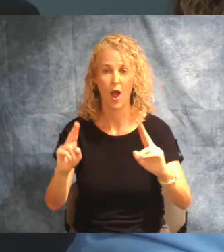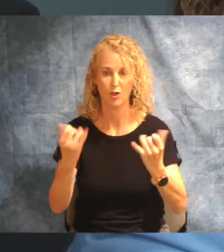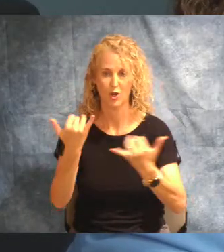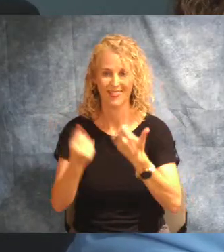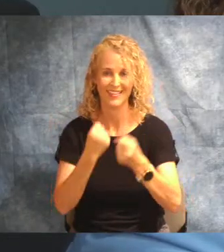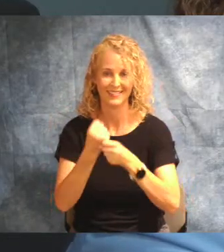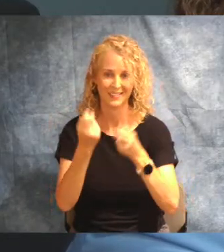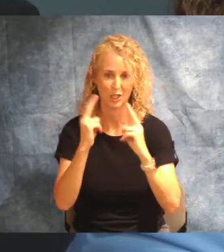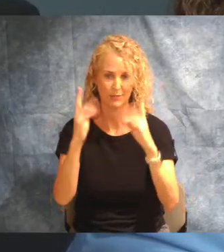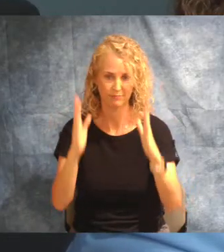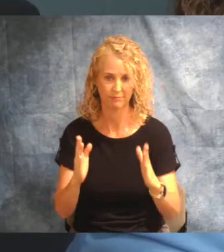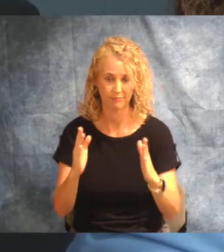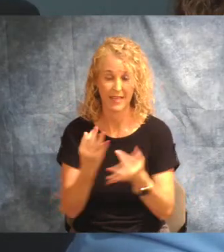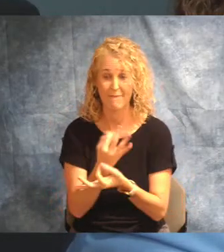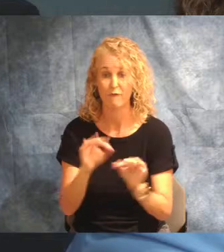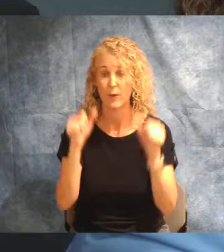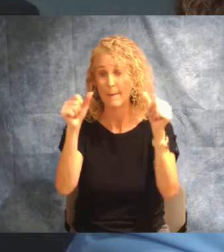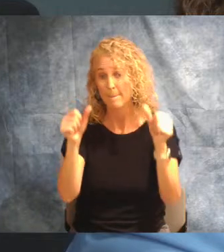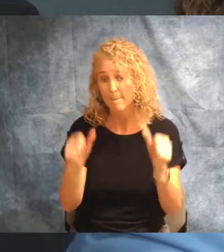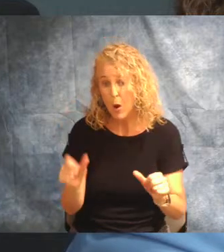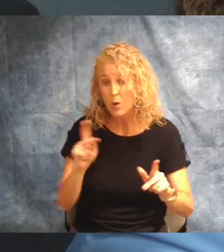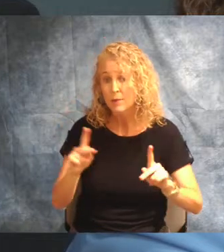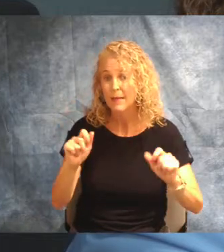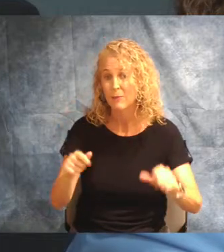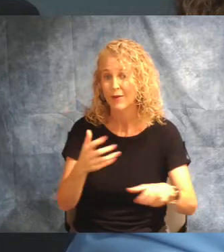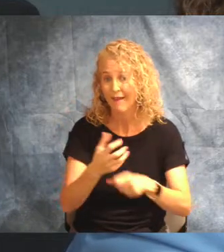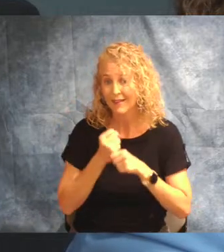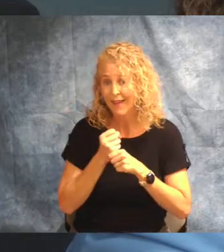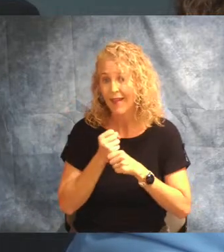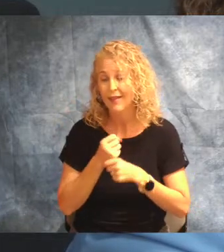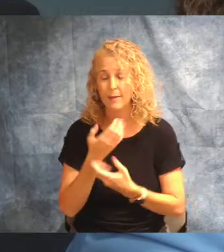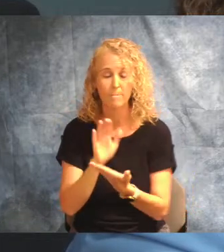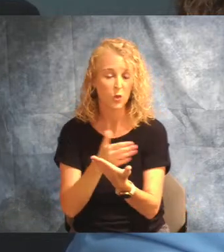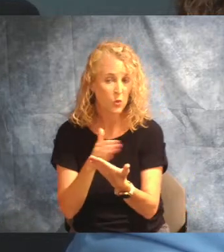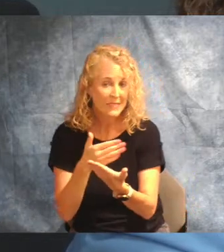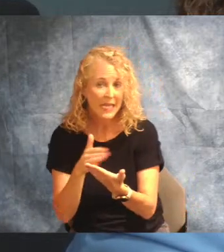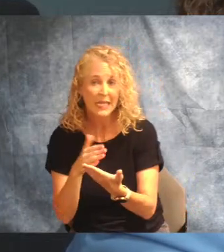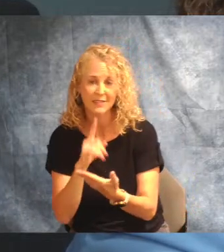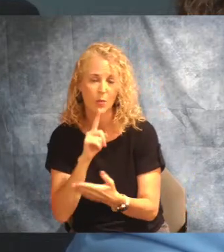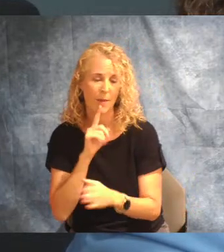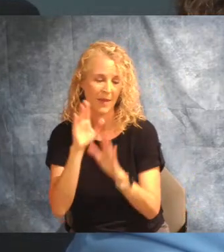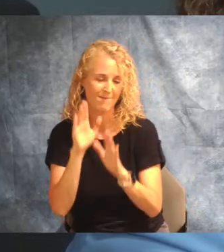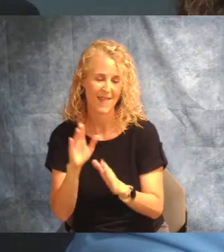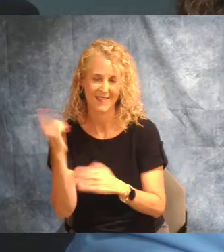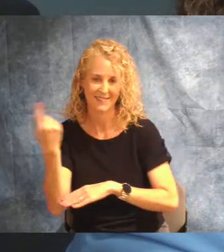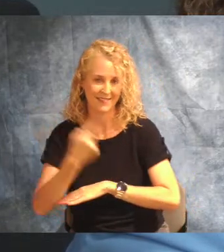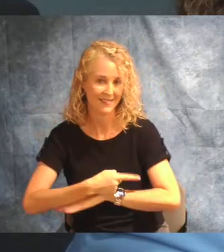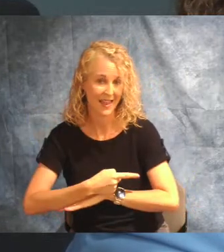they'll have free posters for the community and music is just going to be a great thing and a push